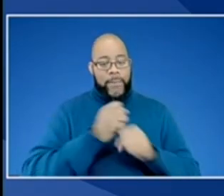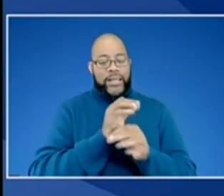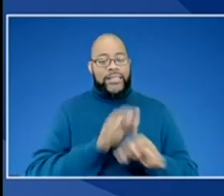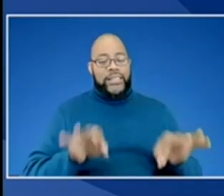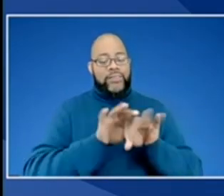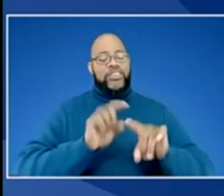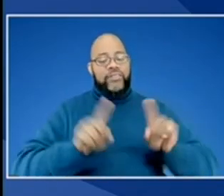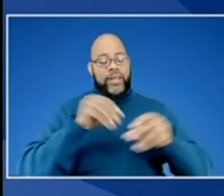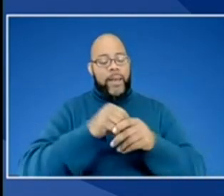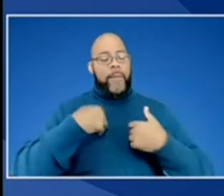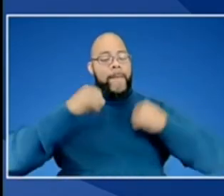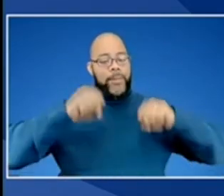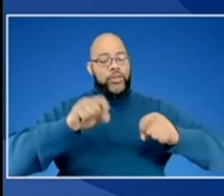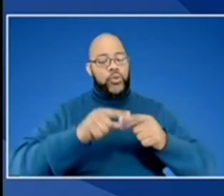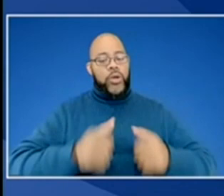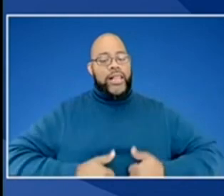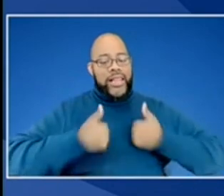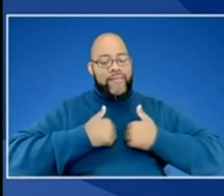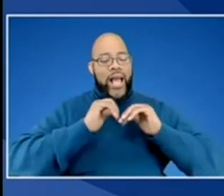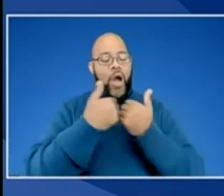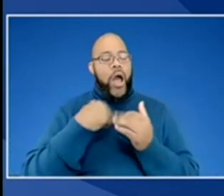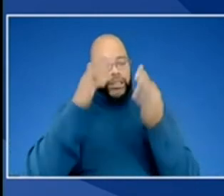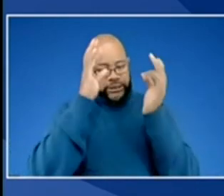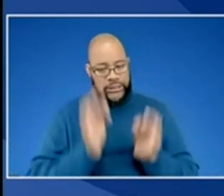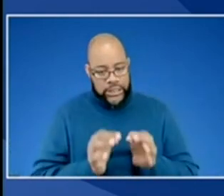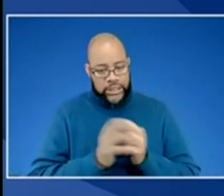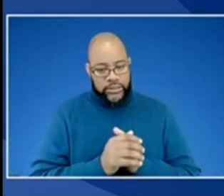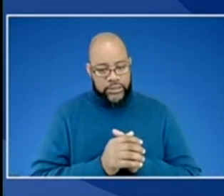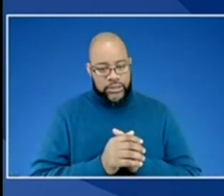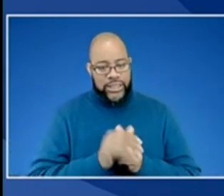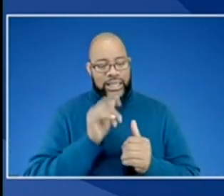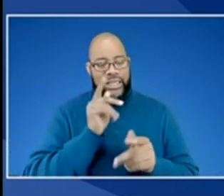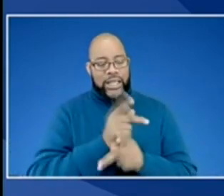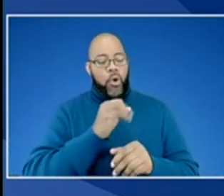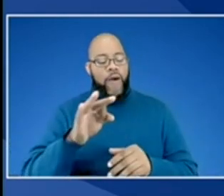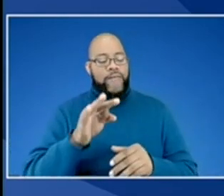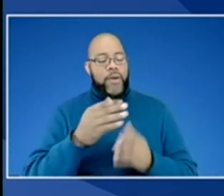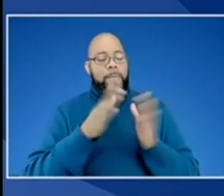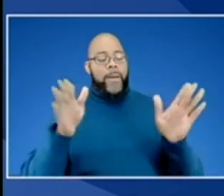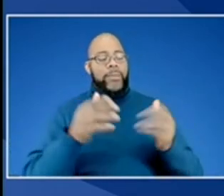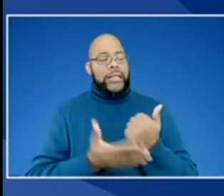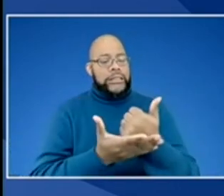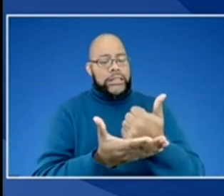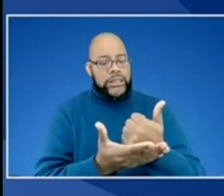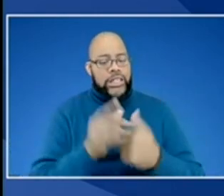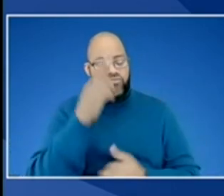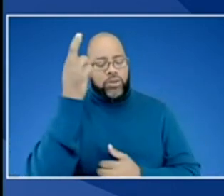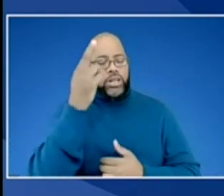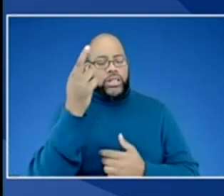my ability to live how I choose, stay off of public assistance, and realize the American Dream.